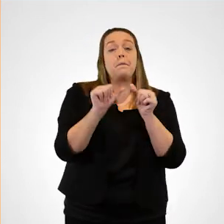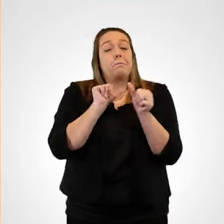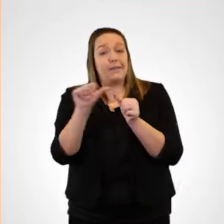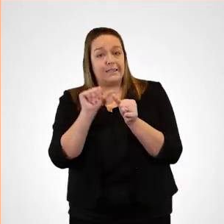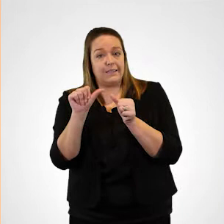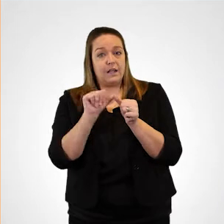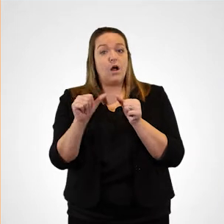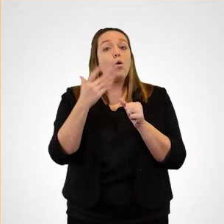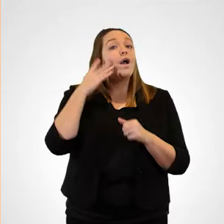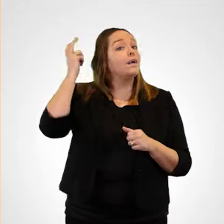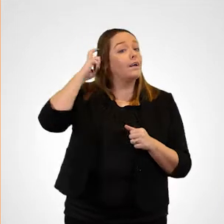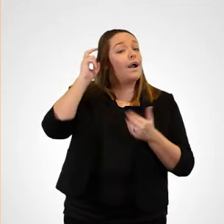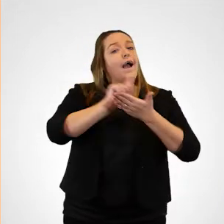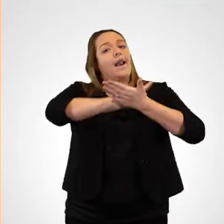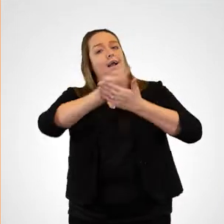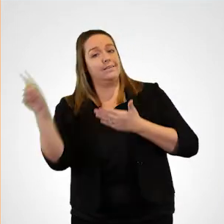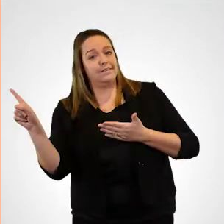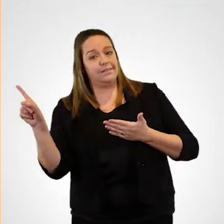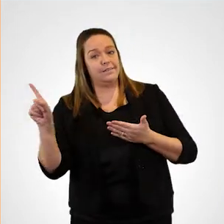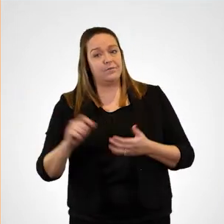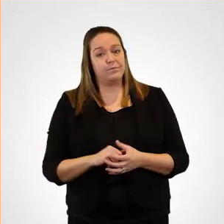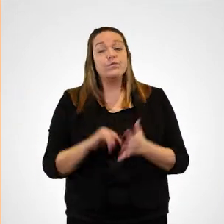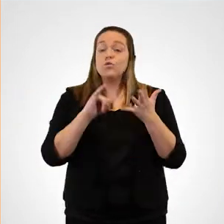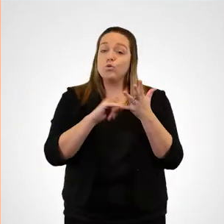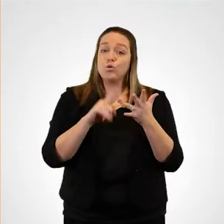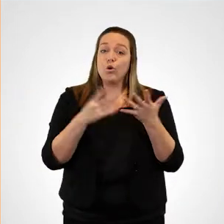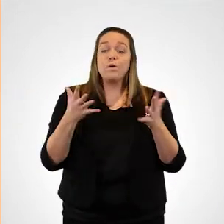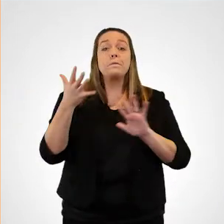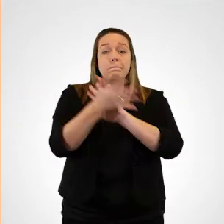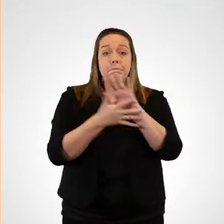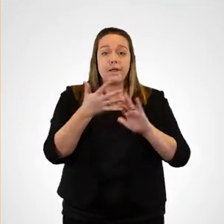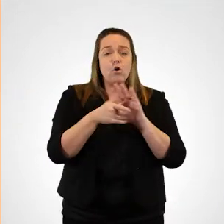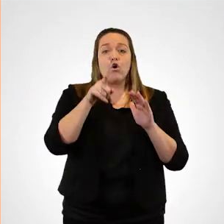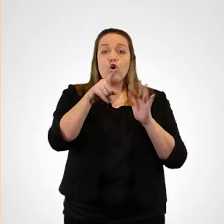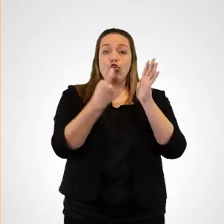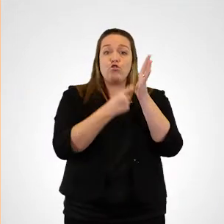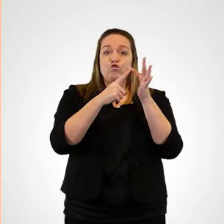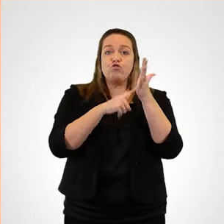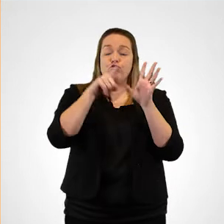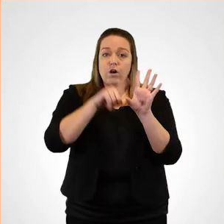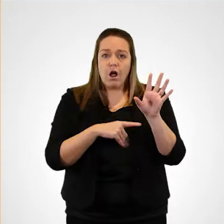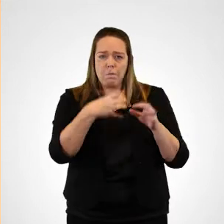when their implant is delayed. So the idea is then that if you rely more and for a longer period